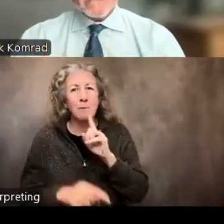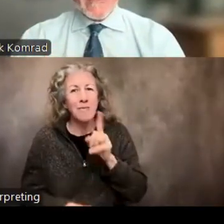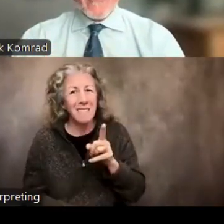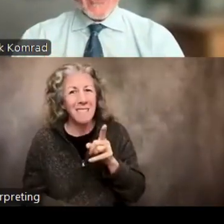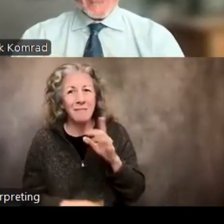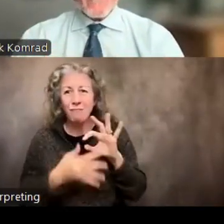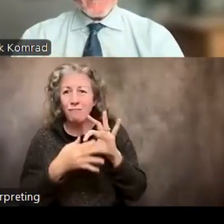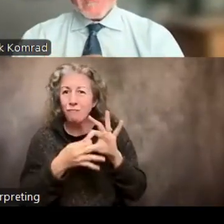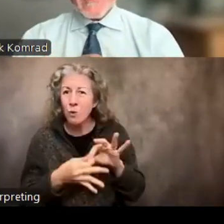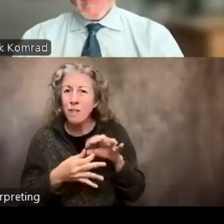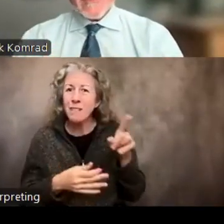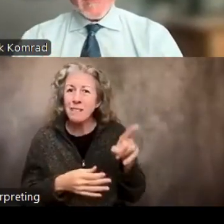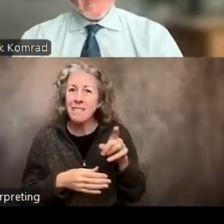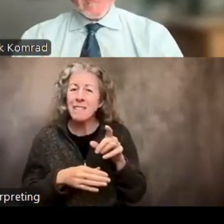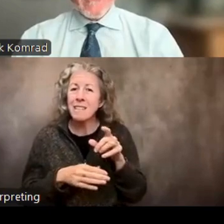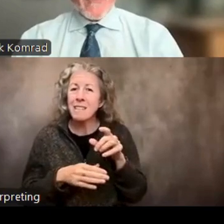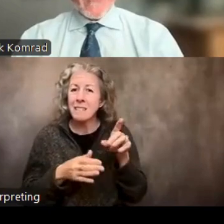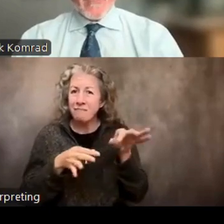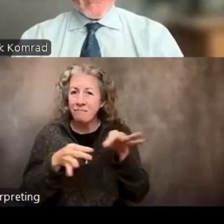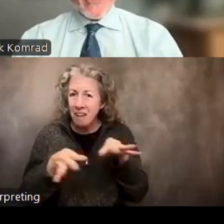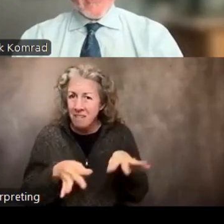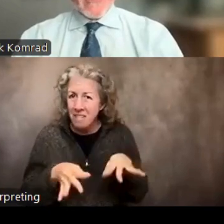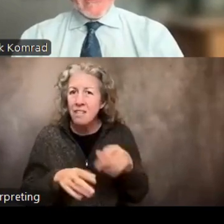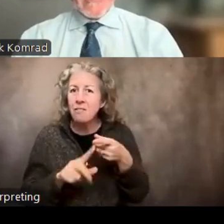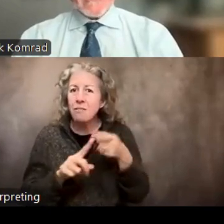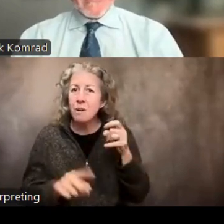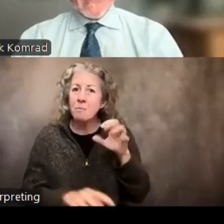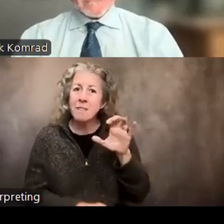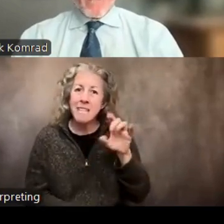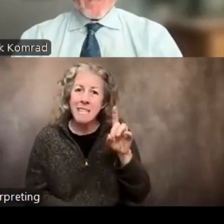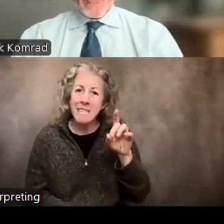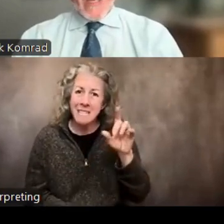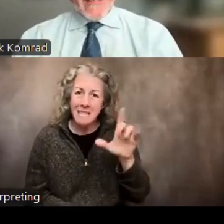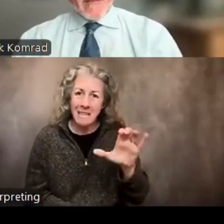definition from the CDC, very much is self directed or.